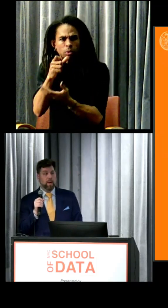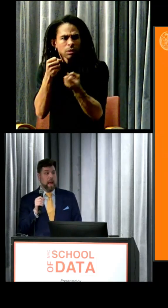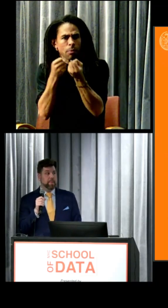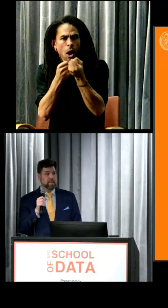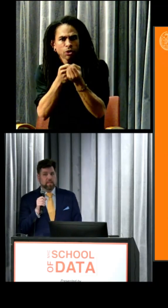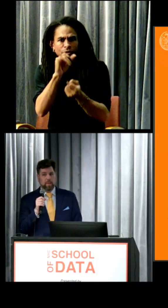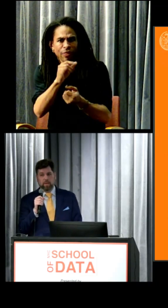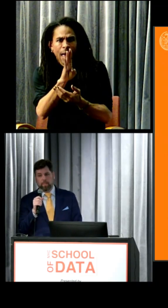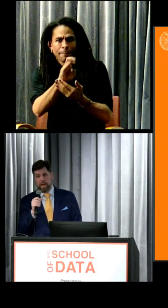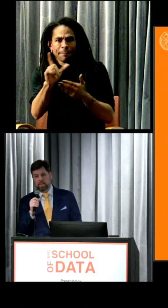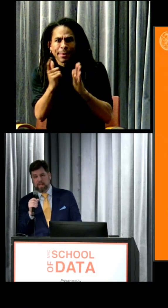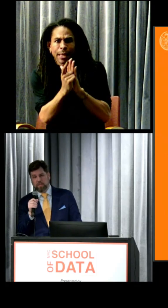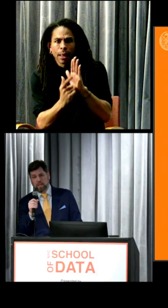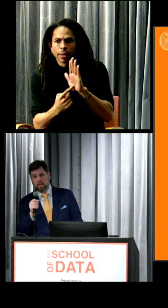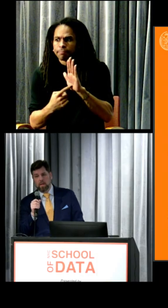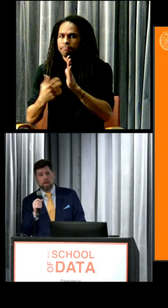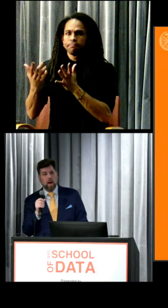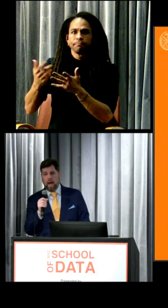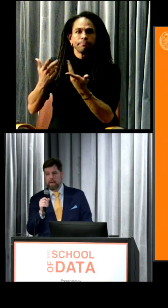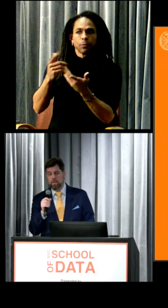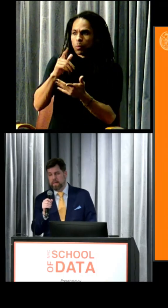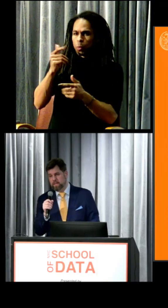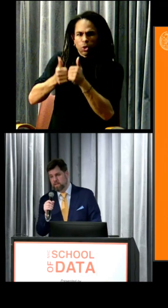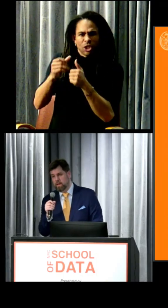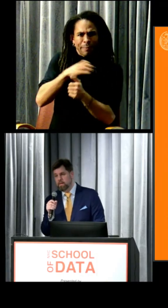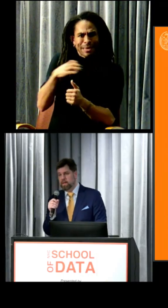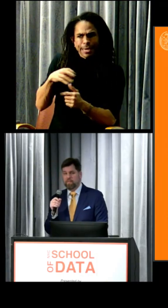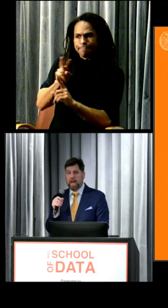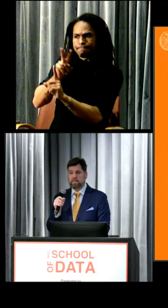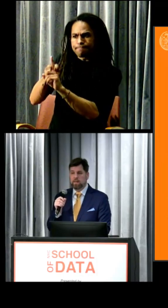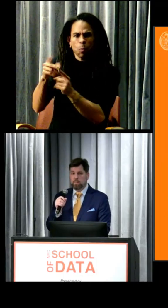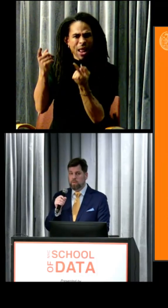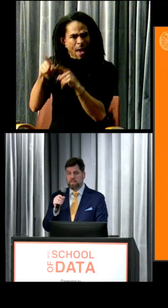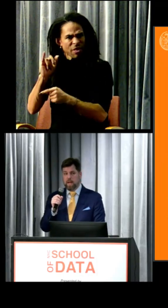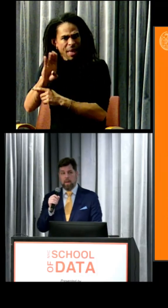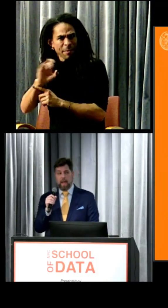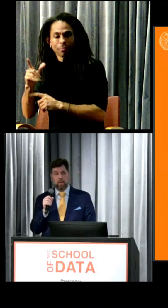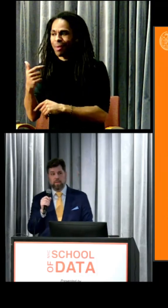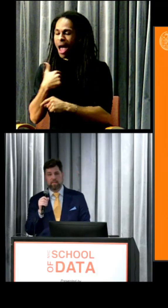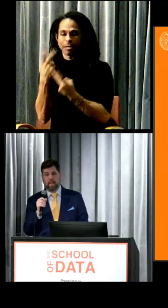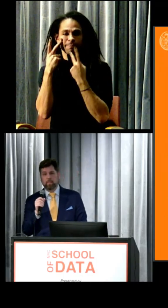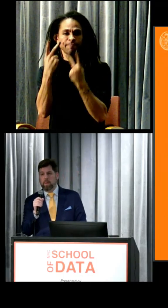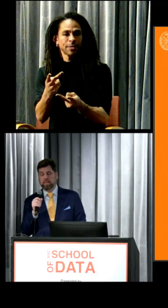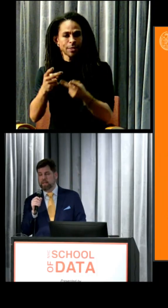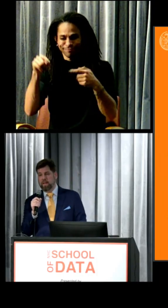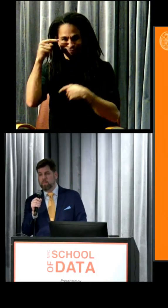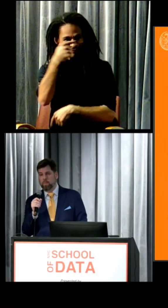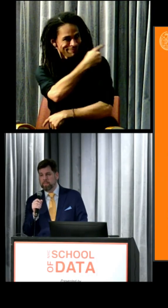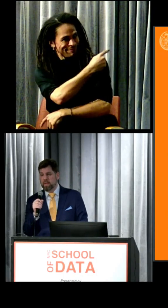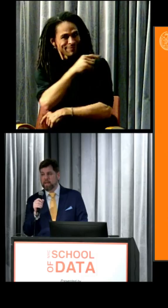And we needed to see that middle. So we ended up realizing that the best way forward was to develop a new technology.